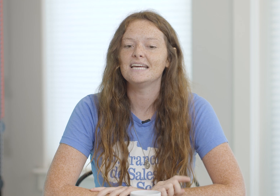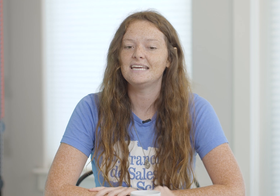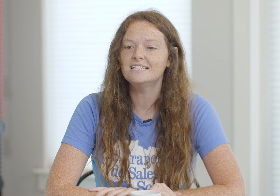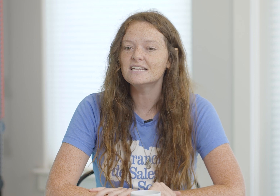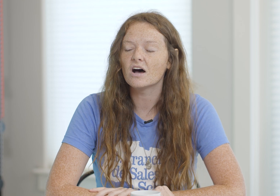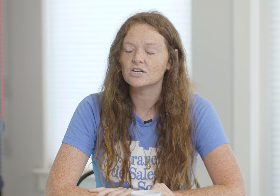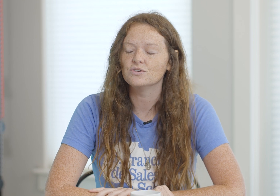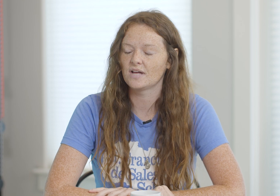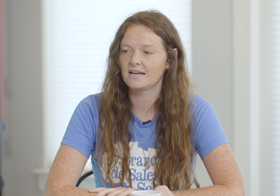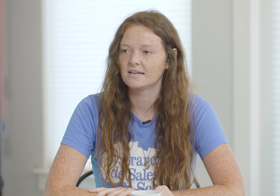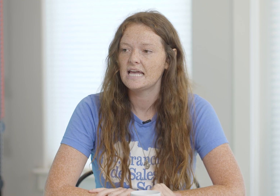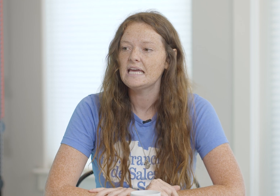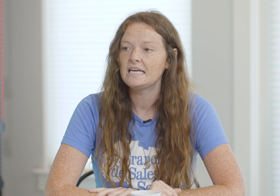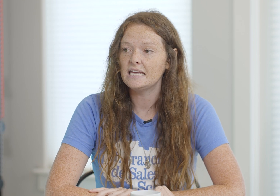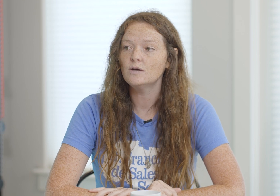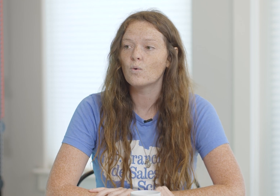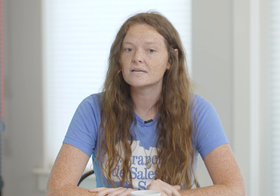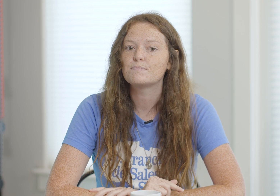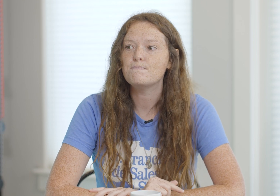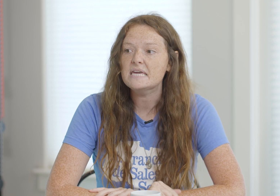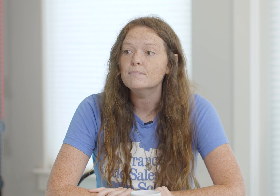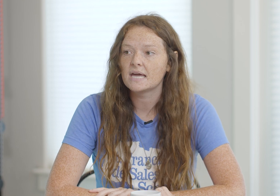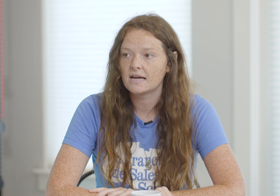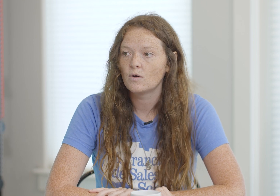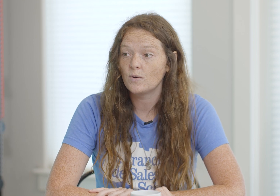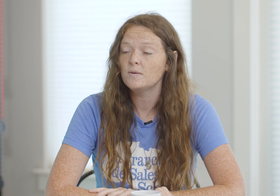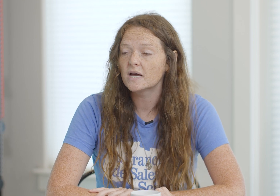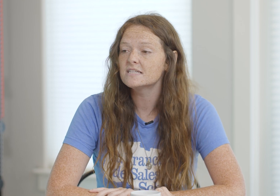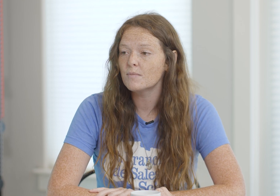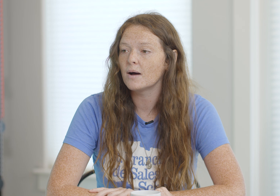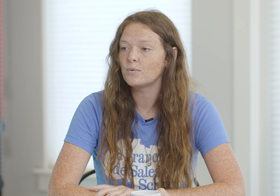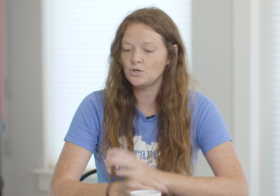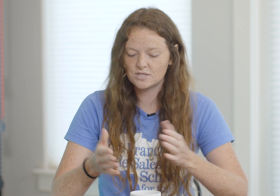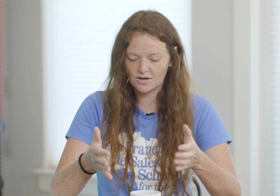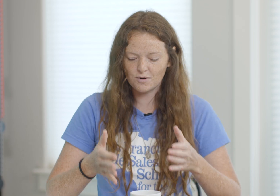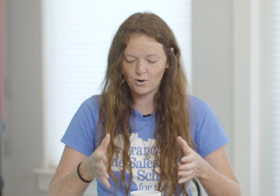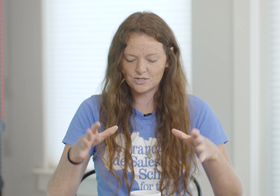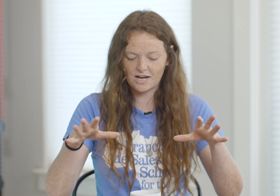He did not do that. He was beaming when we picked him up. You sit on a motorcycle,